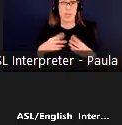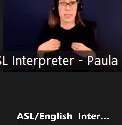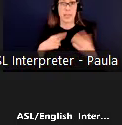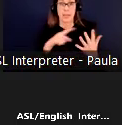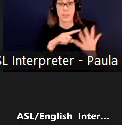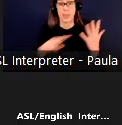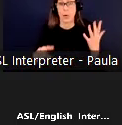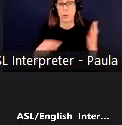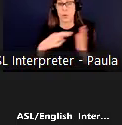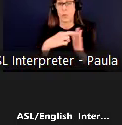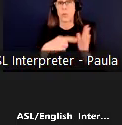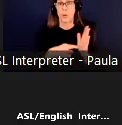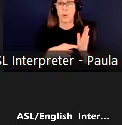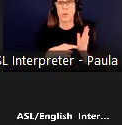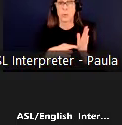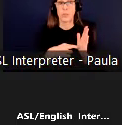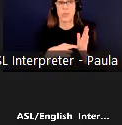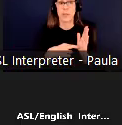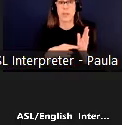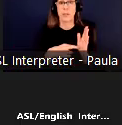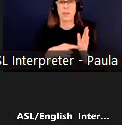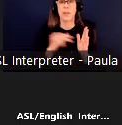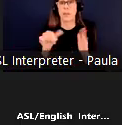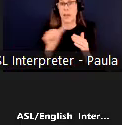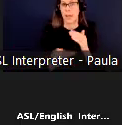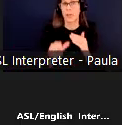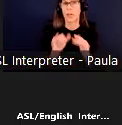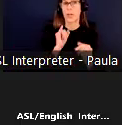So that's under the intakes and screening section.